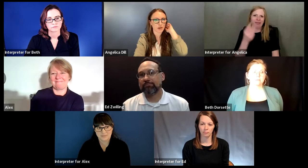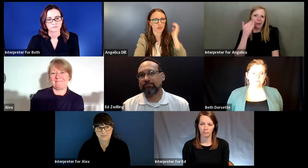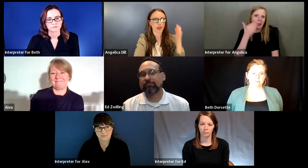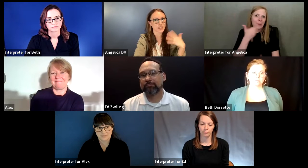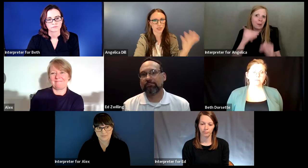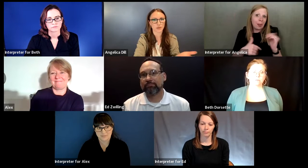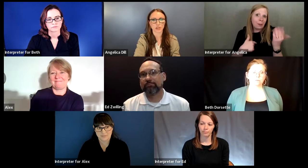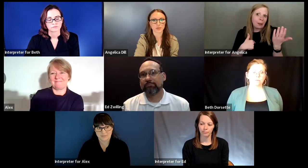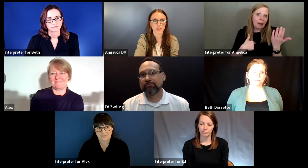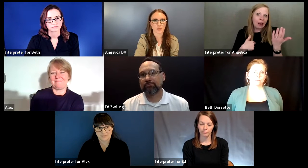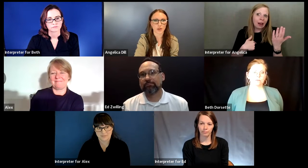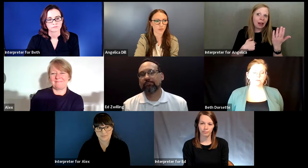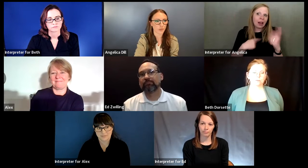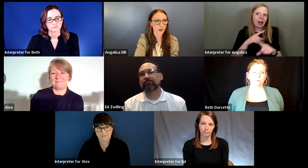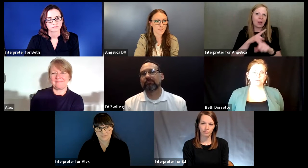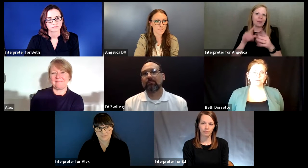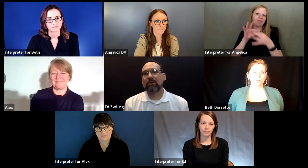But that speaks volumes, as well.